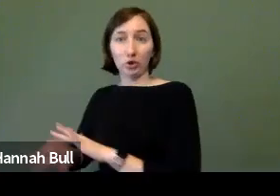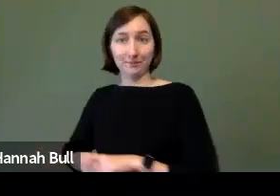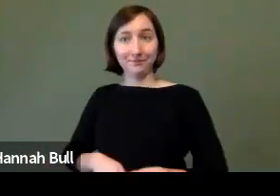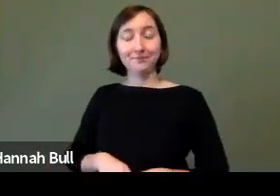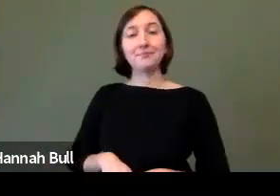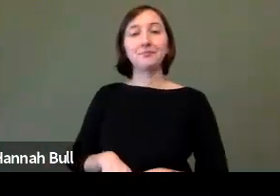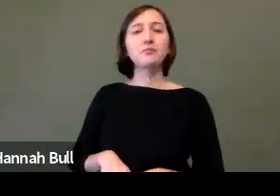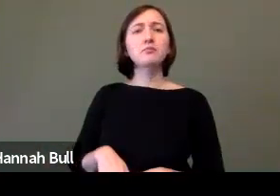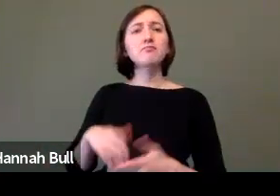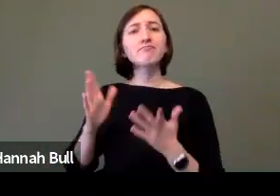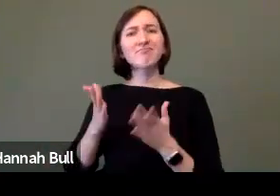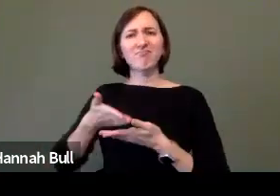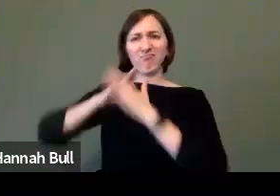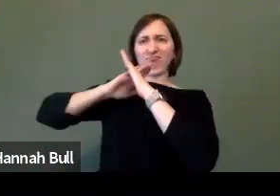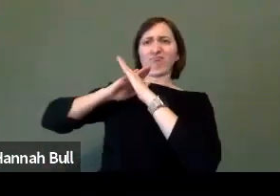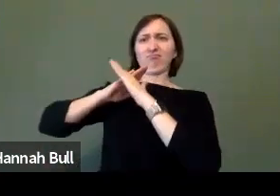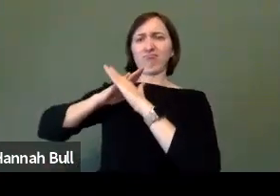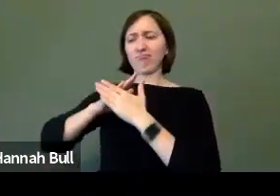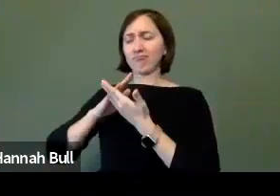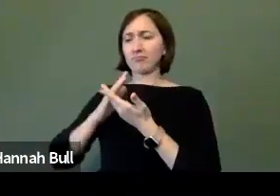Some of the barriers are increased isolation.